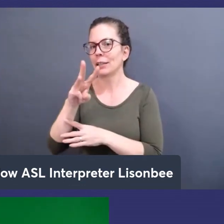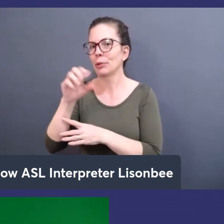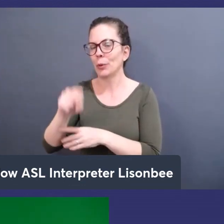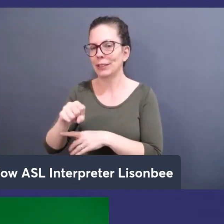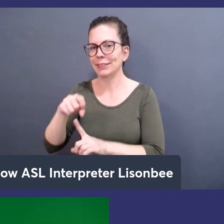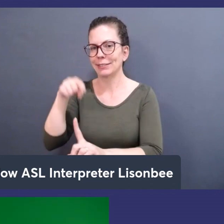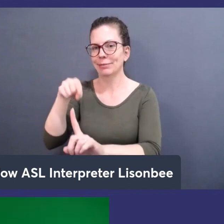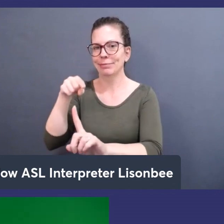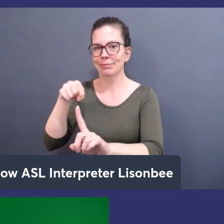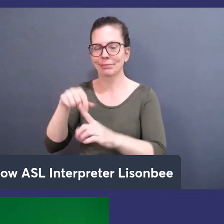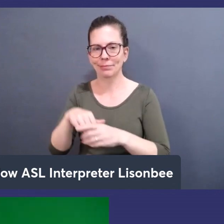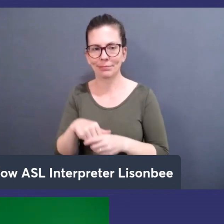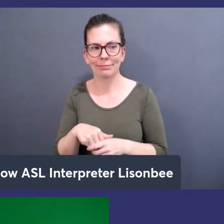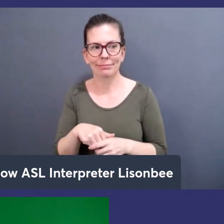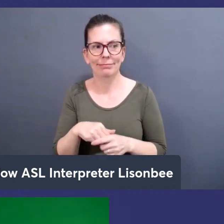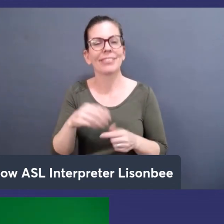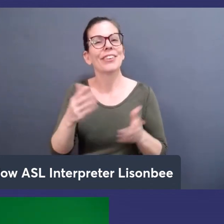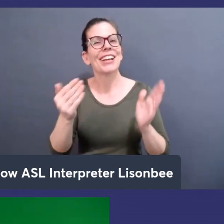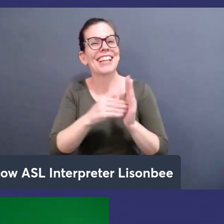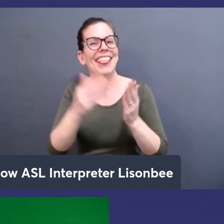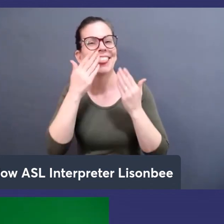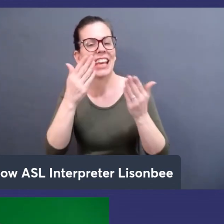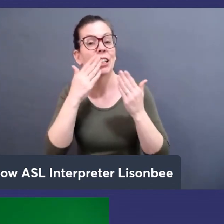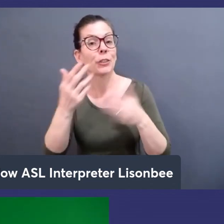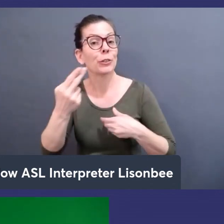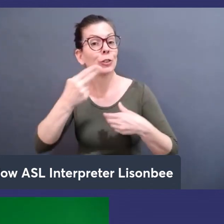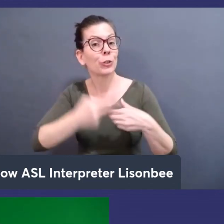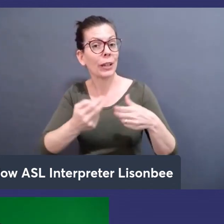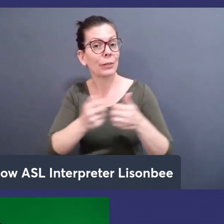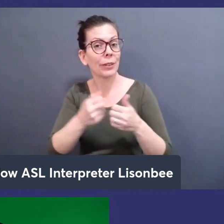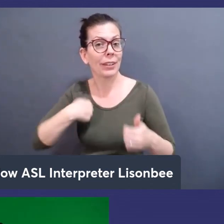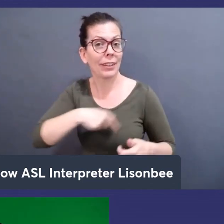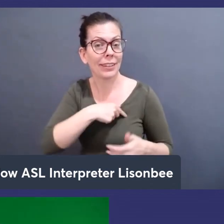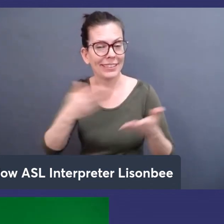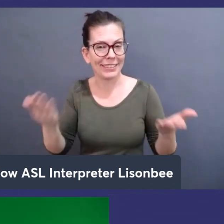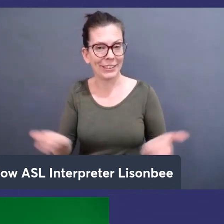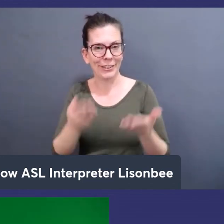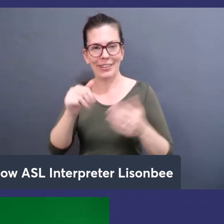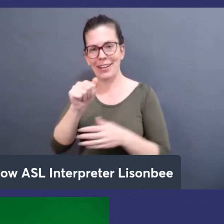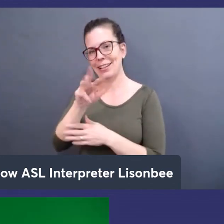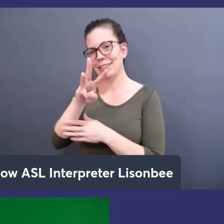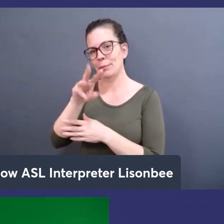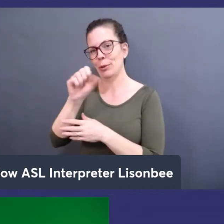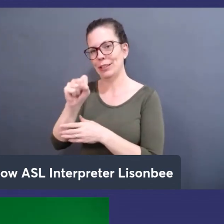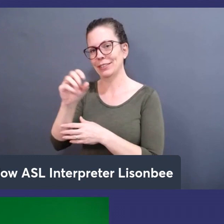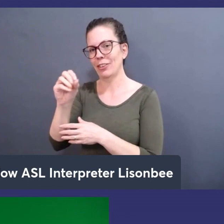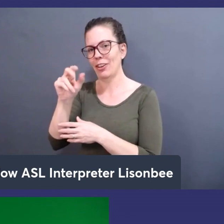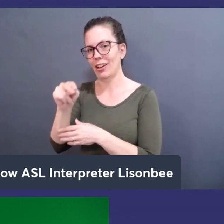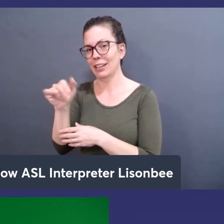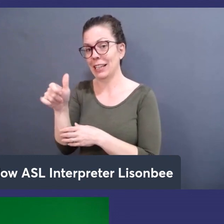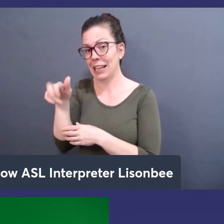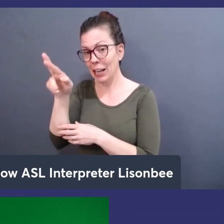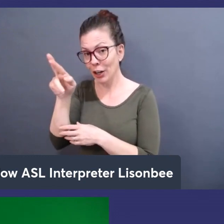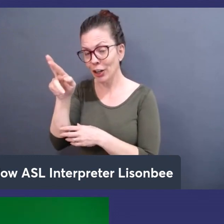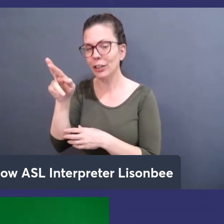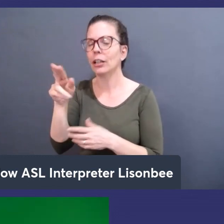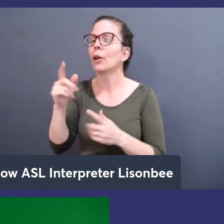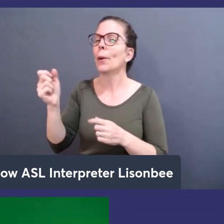So once again, thank you for joining us here on AWS on Air. We will be back next week.